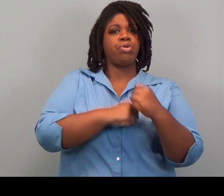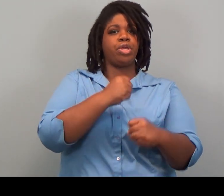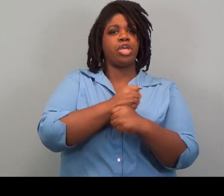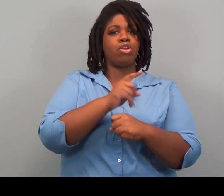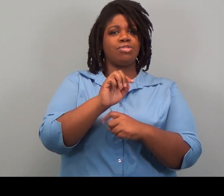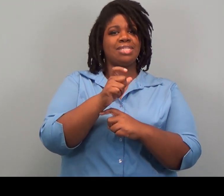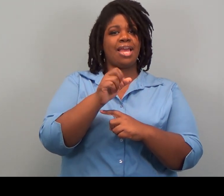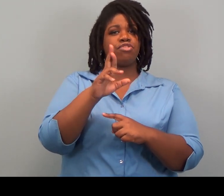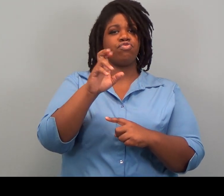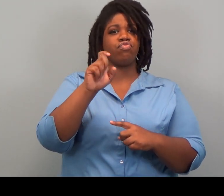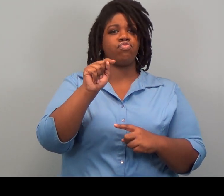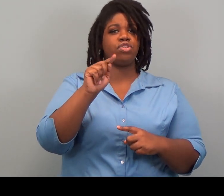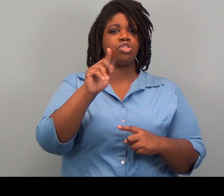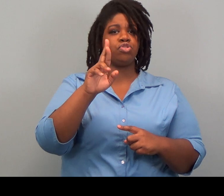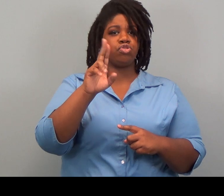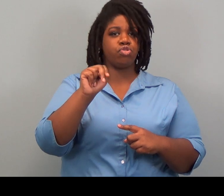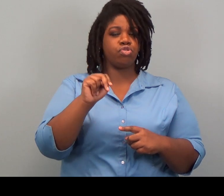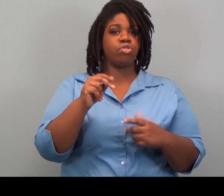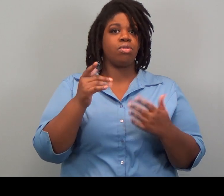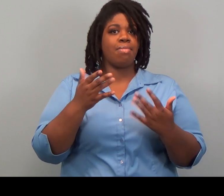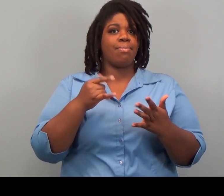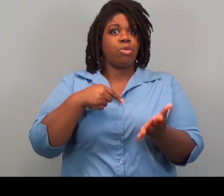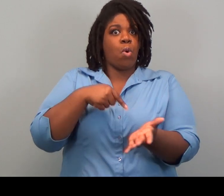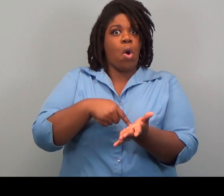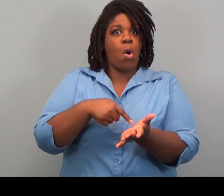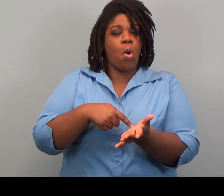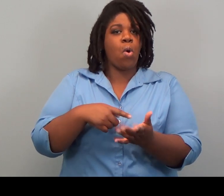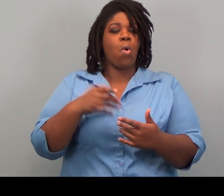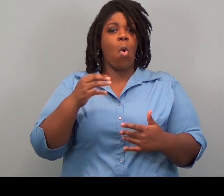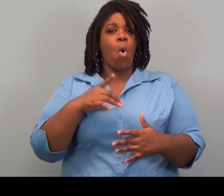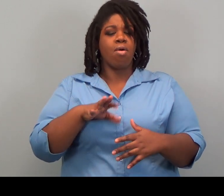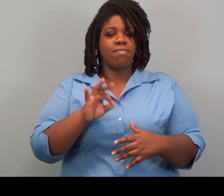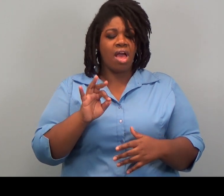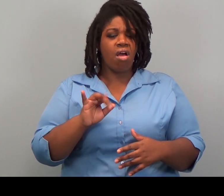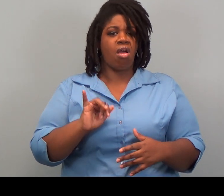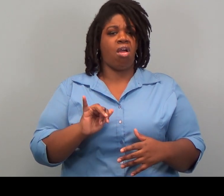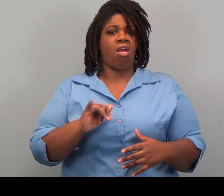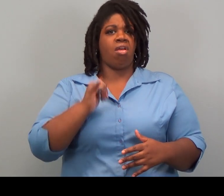or you've discovered that maybe there was a mistake on a return that you filed a year before